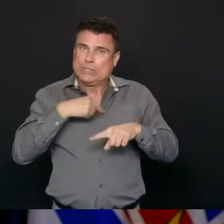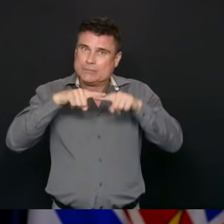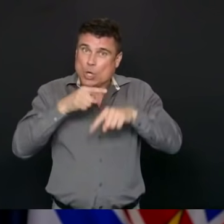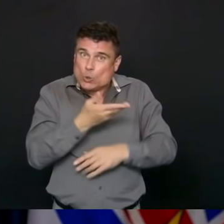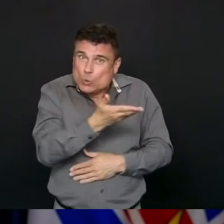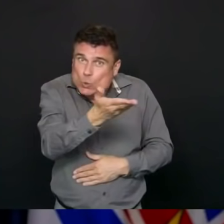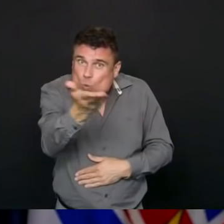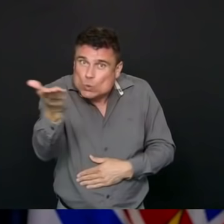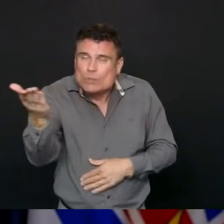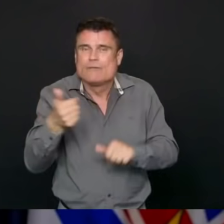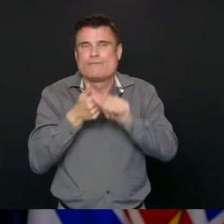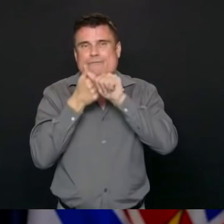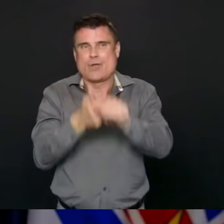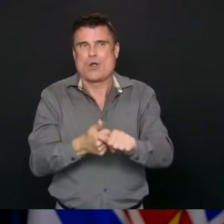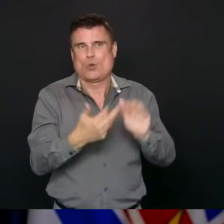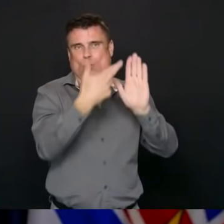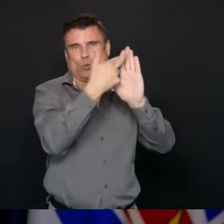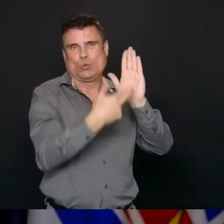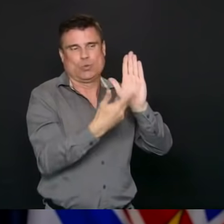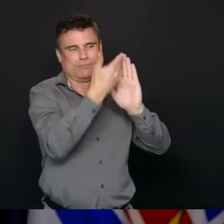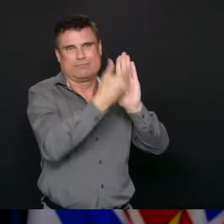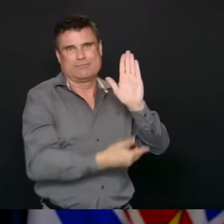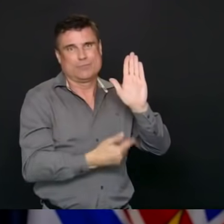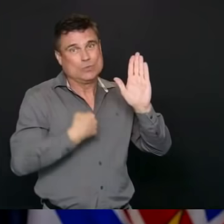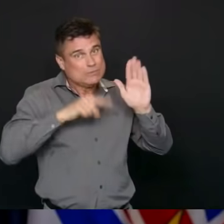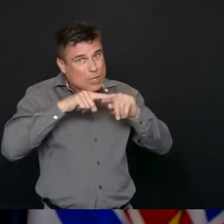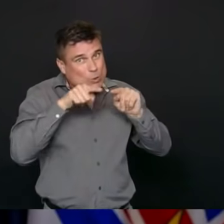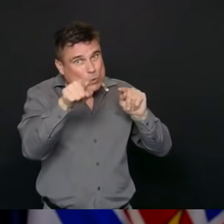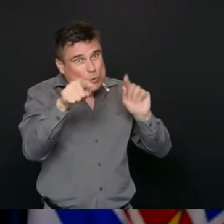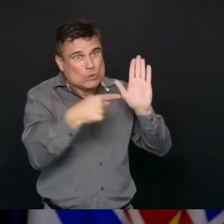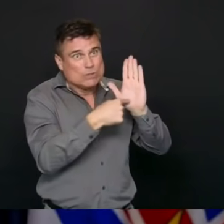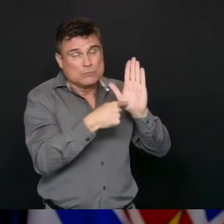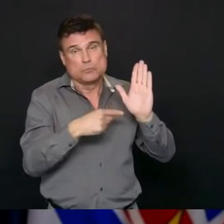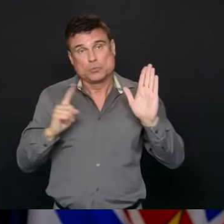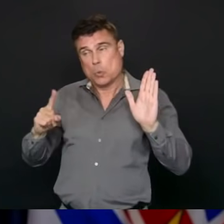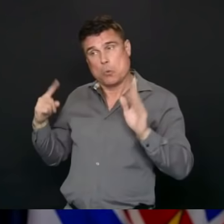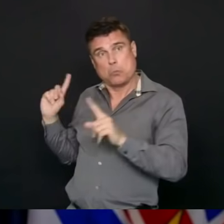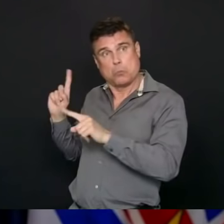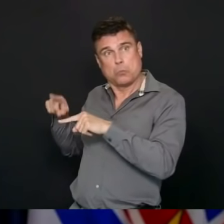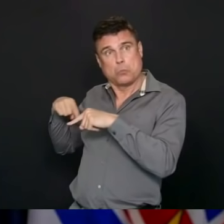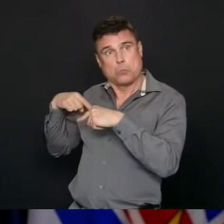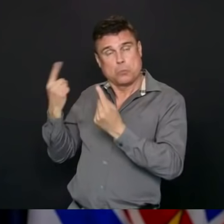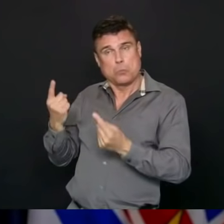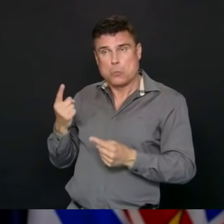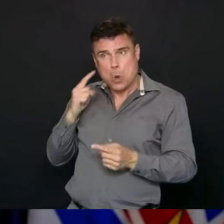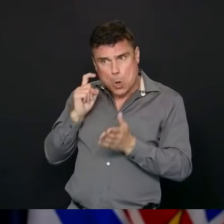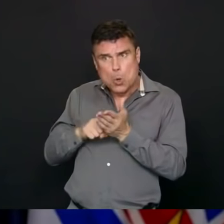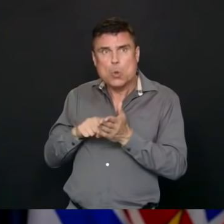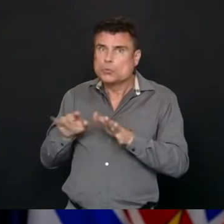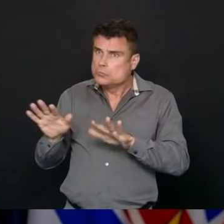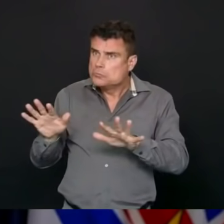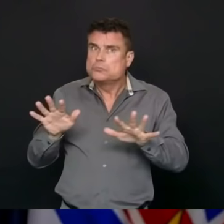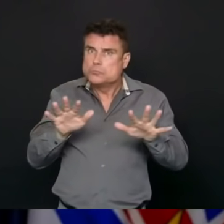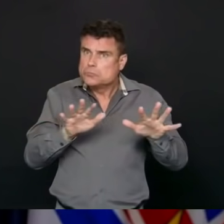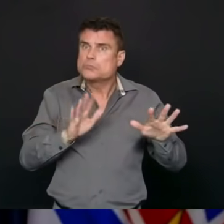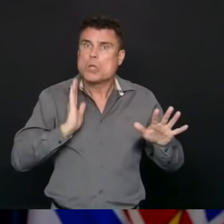and the results, when we see the modelling, when we look at those reports and look around the world,